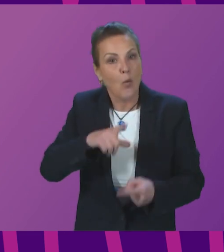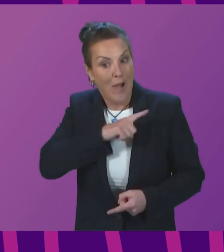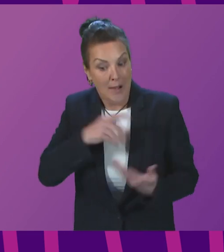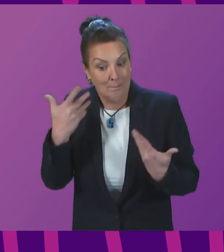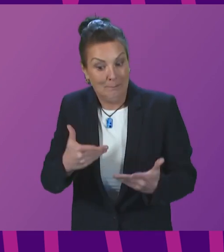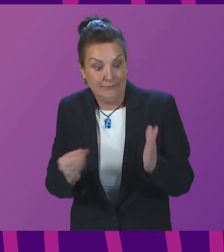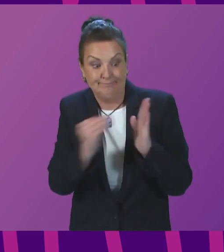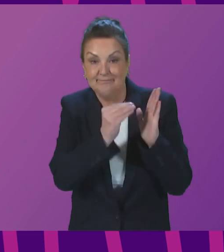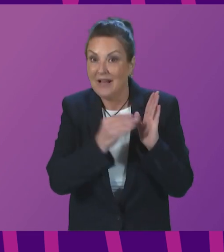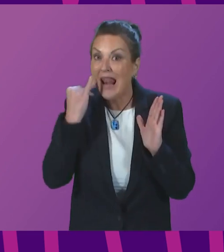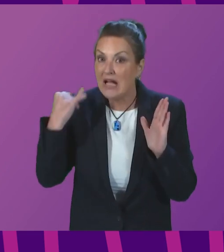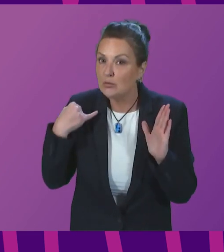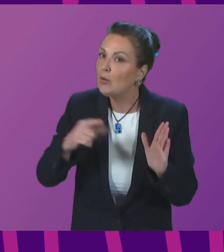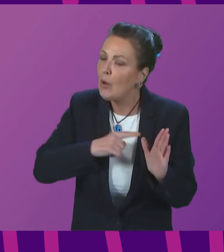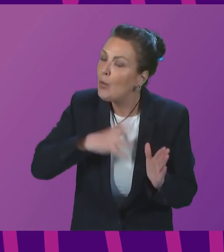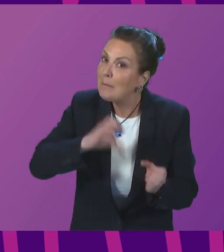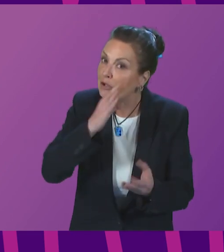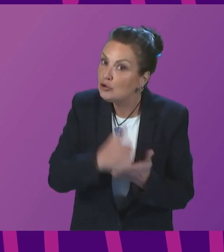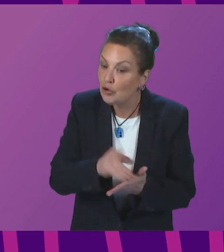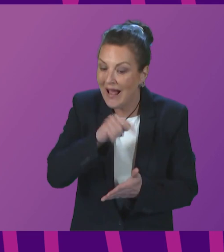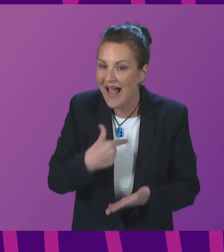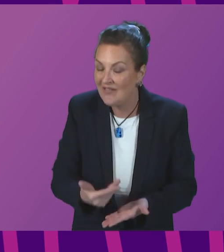have a safe, speedy and free vetting system.